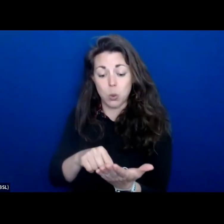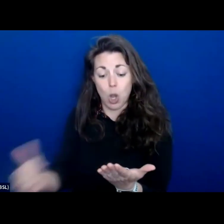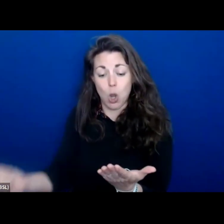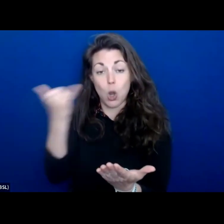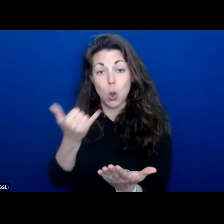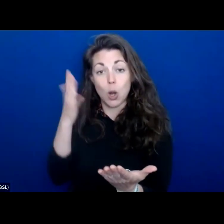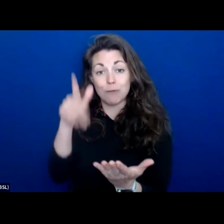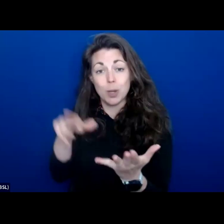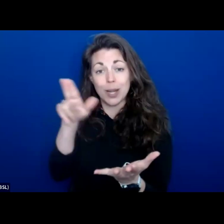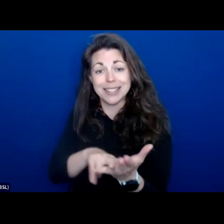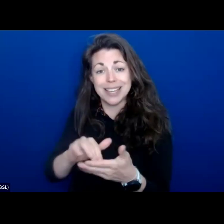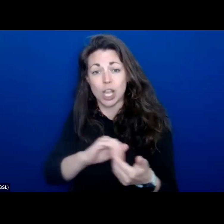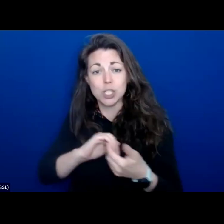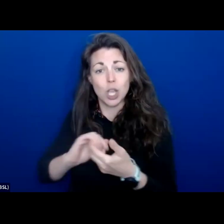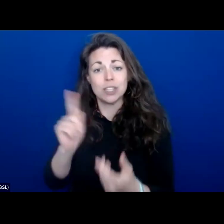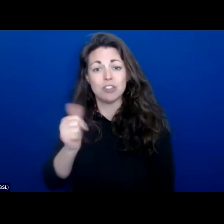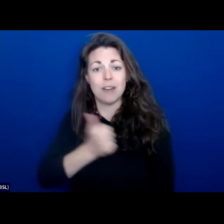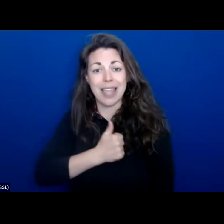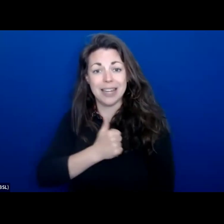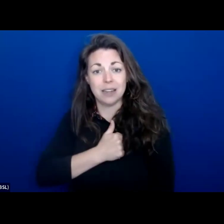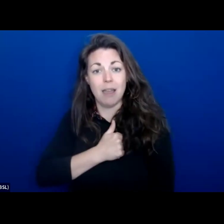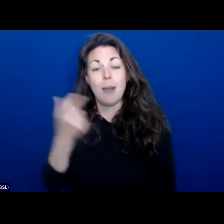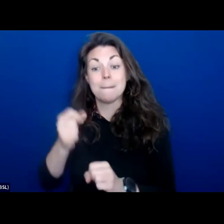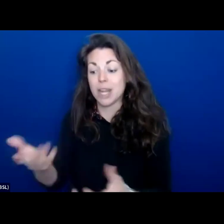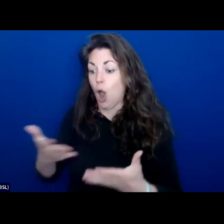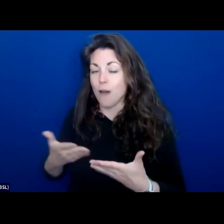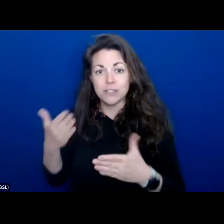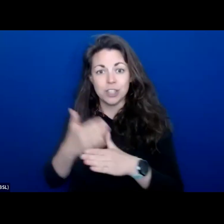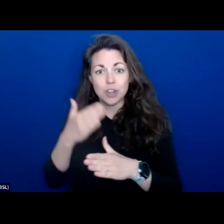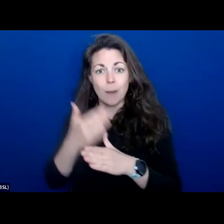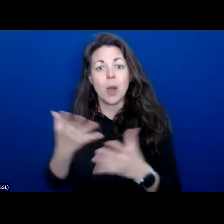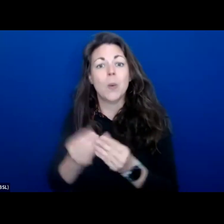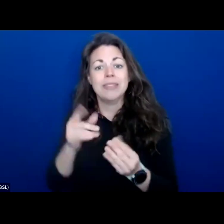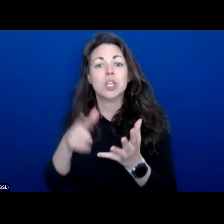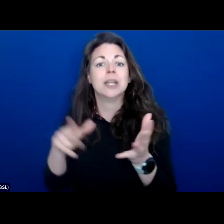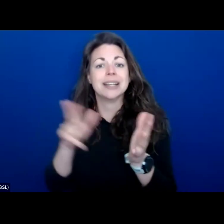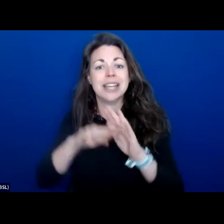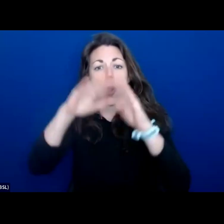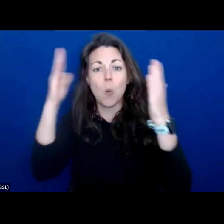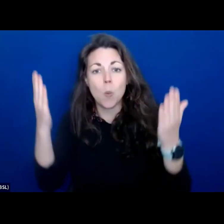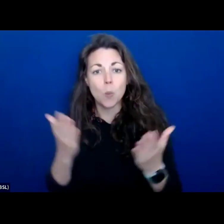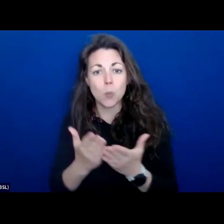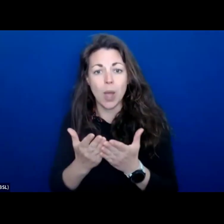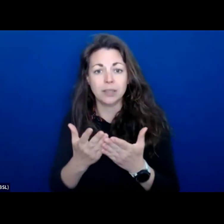Nations Association of Canada. You have been offered a job with the United Nations World Food Programme."